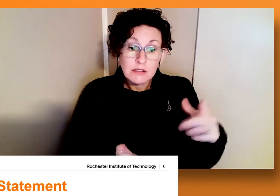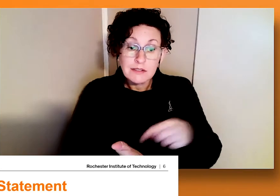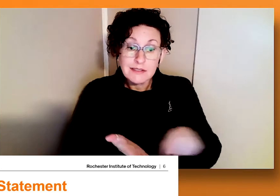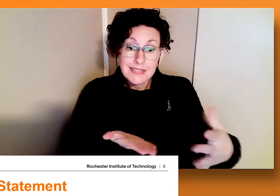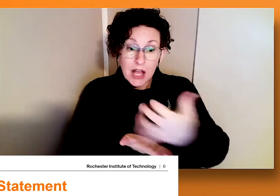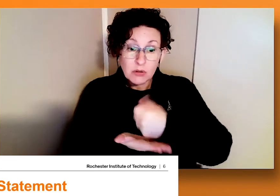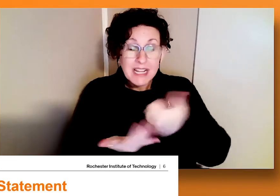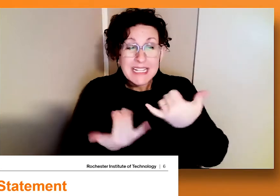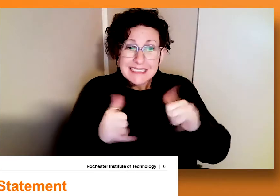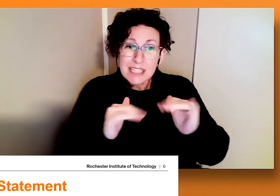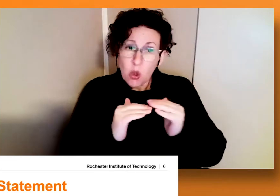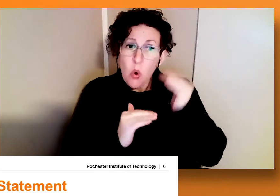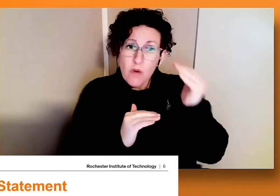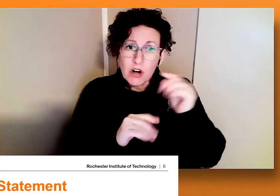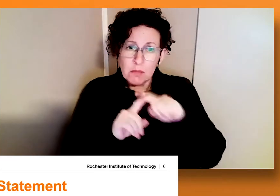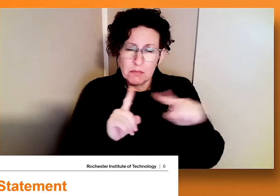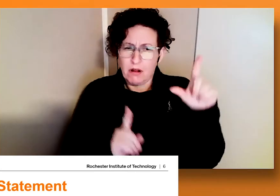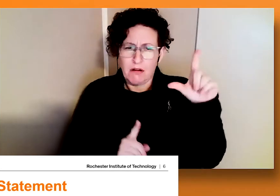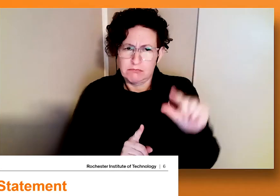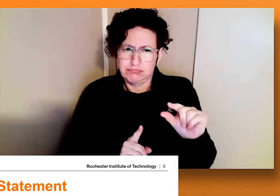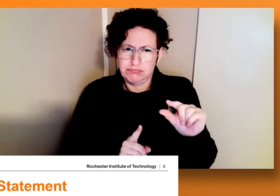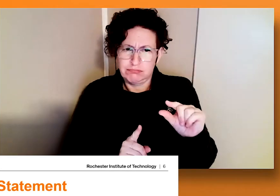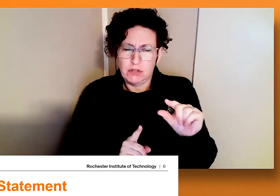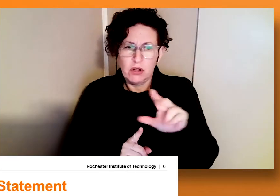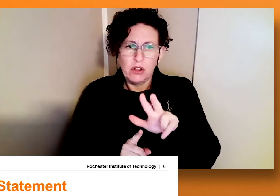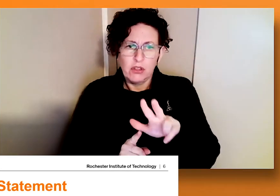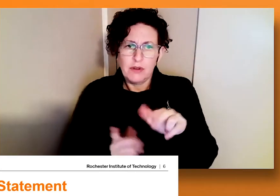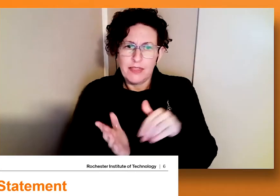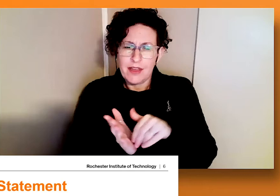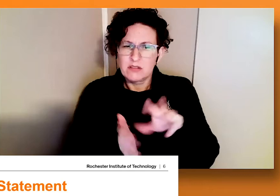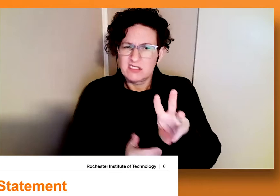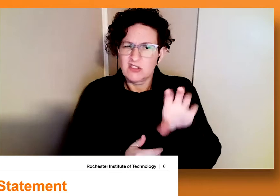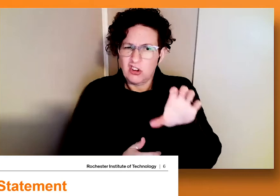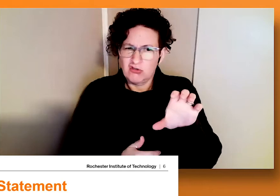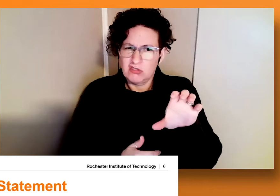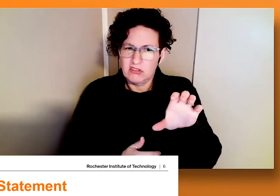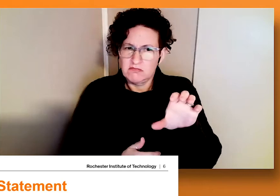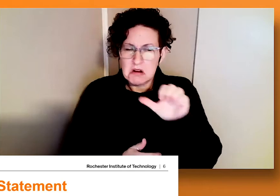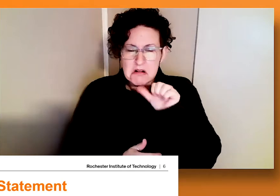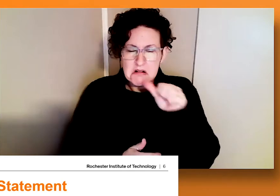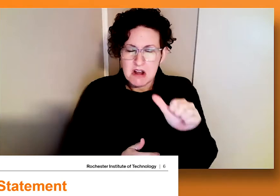it's still over but by much less, by 3,600.